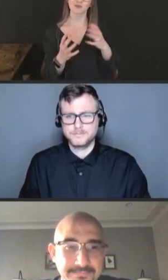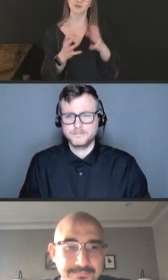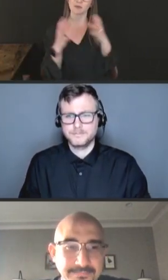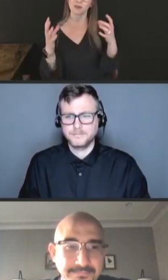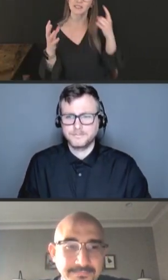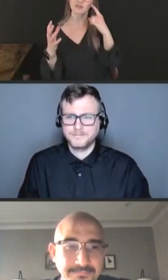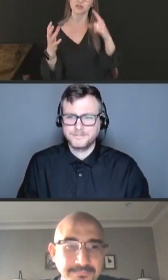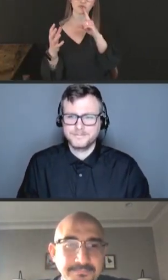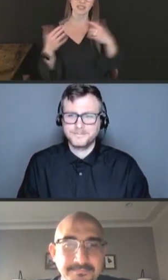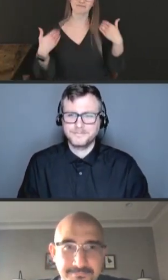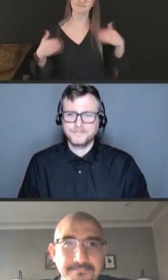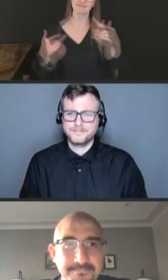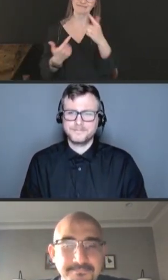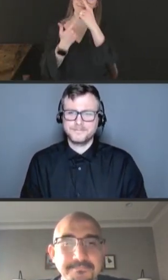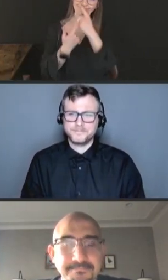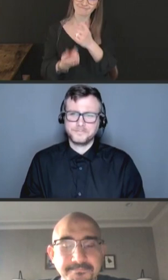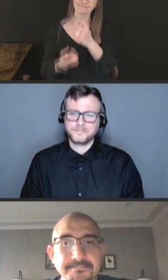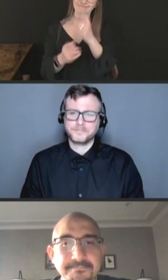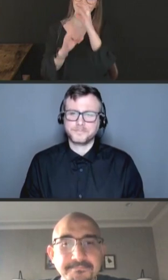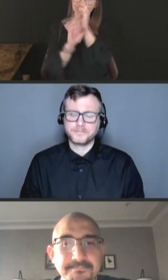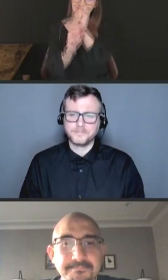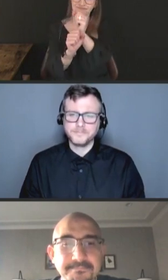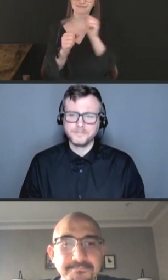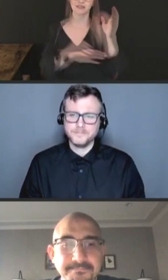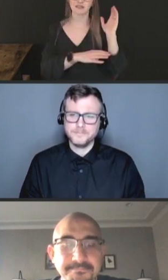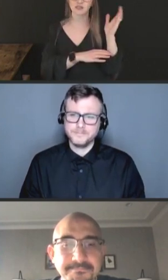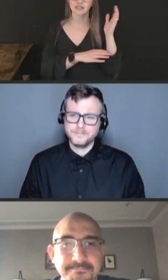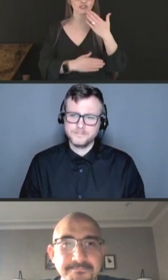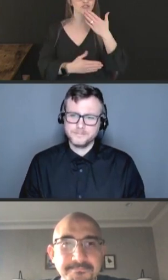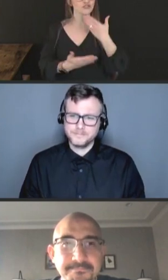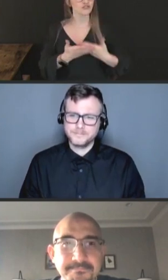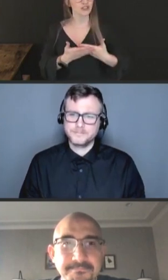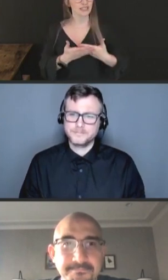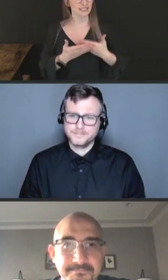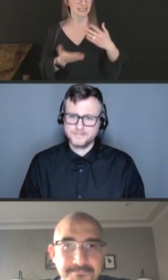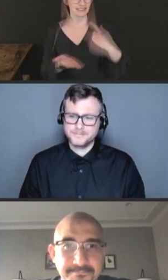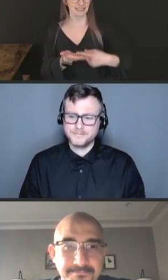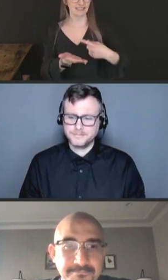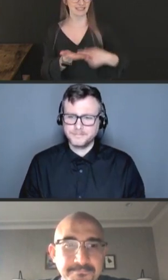presentations. Great discussion. We need to move on, at this point,